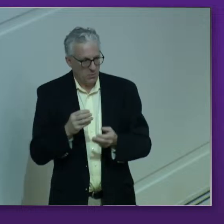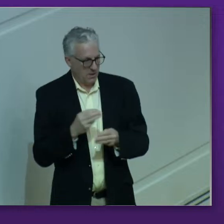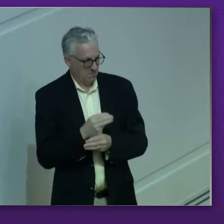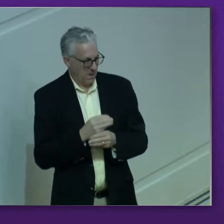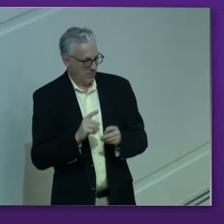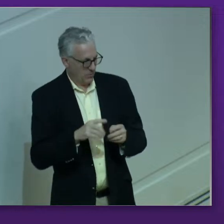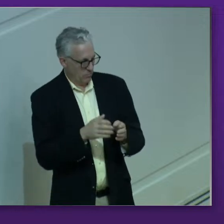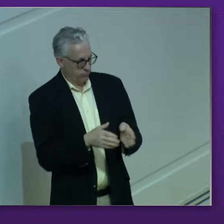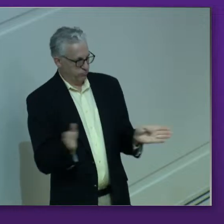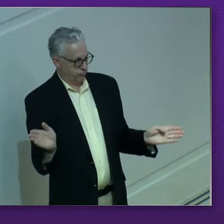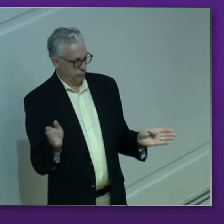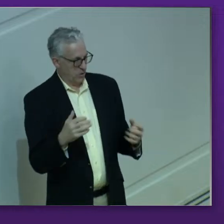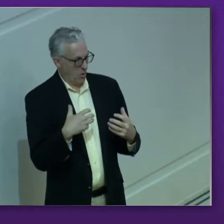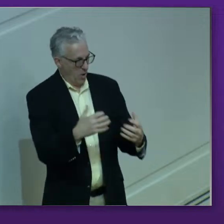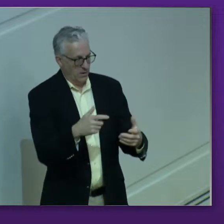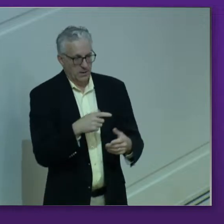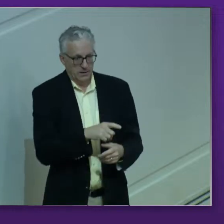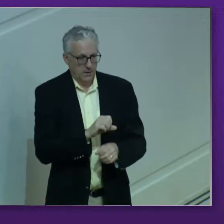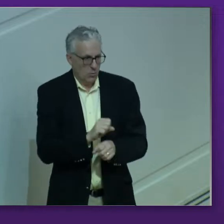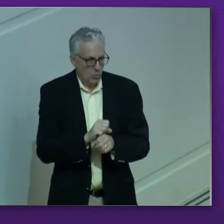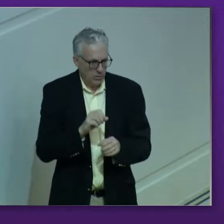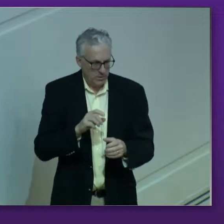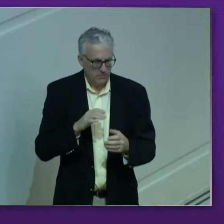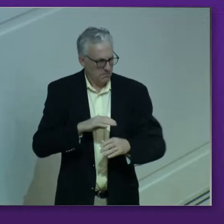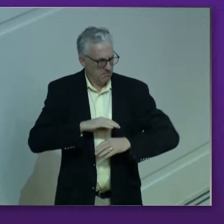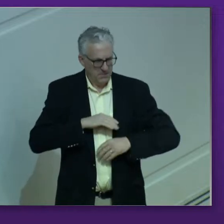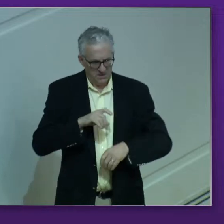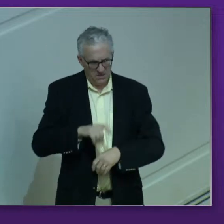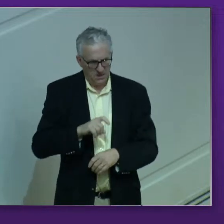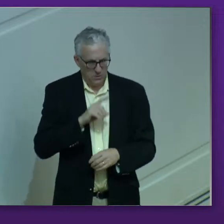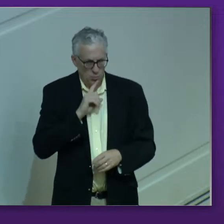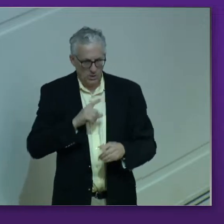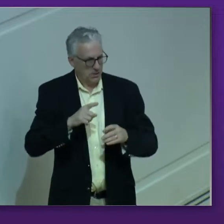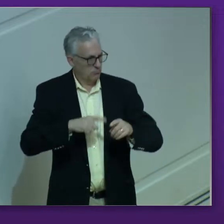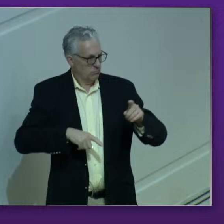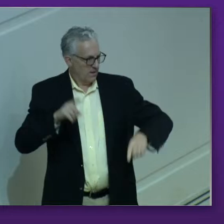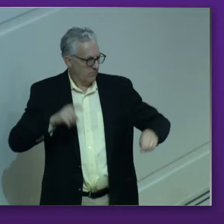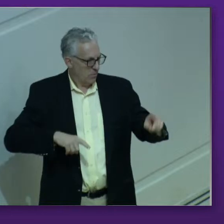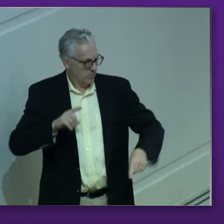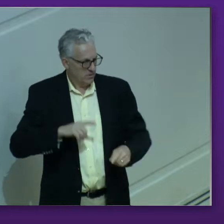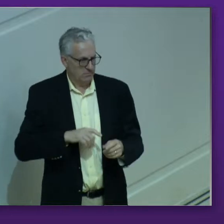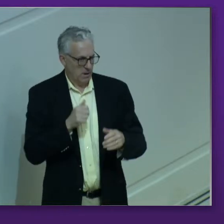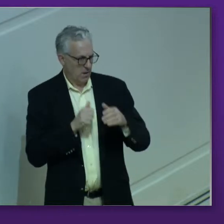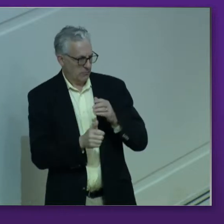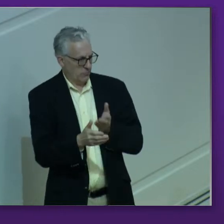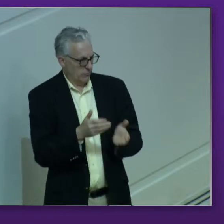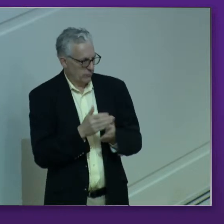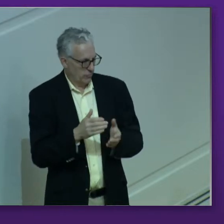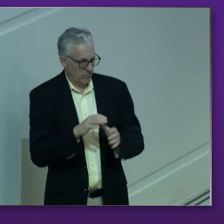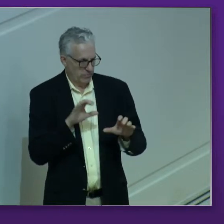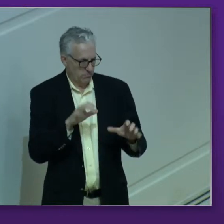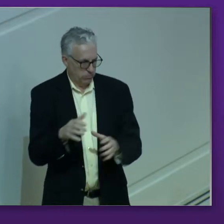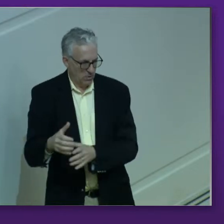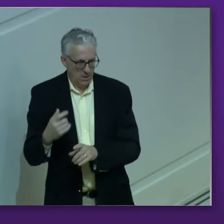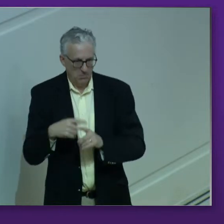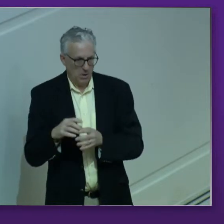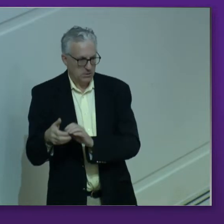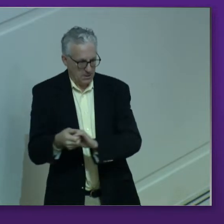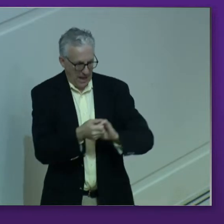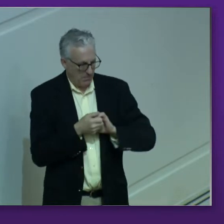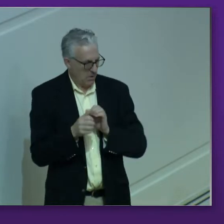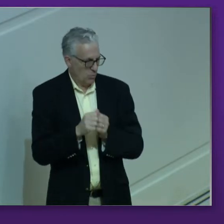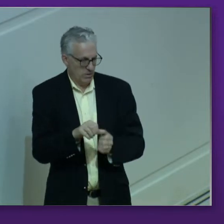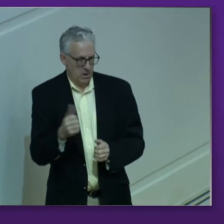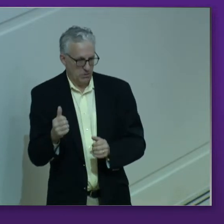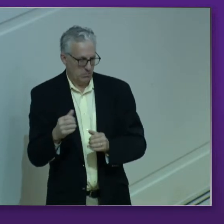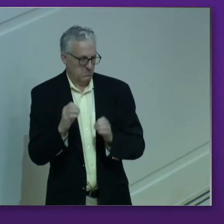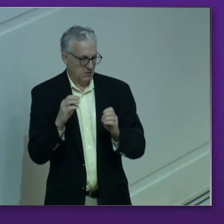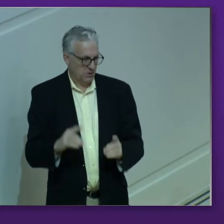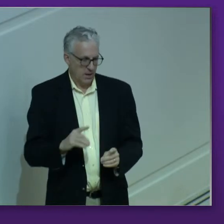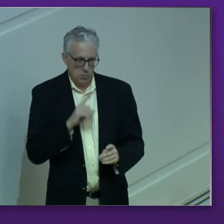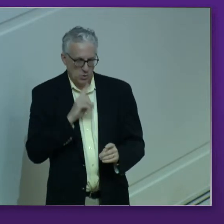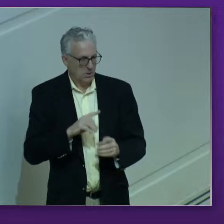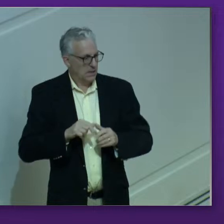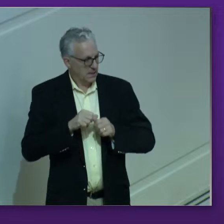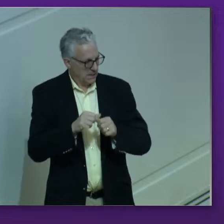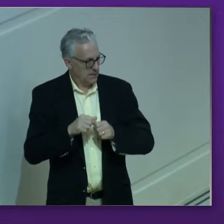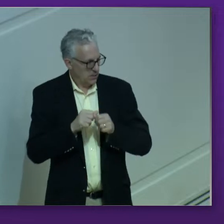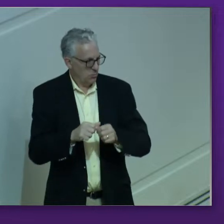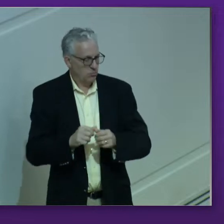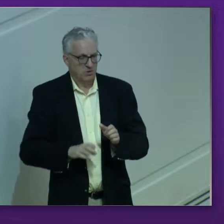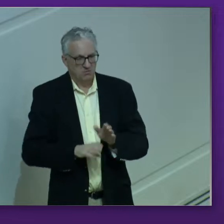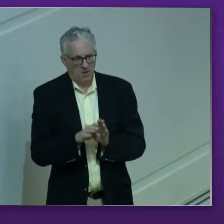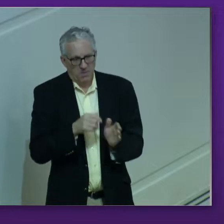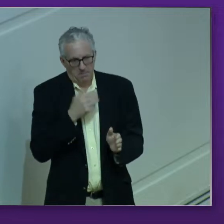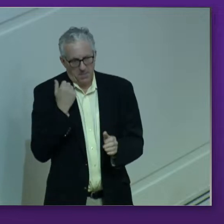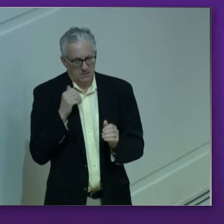CLASSROOM ENVIRONMENT IMPROVING